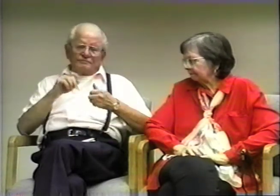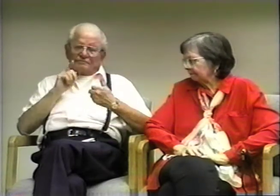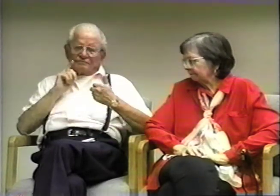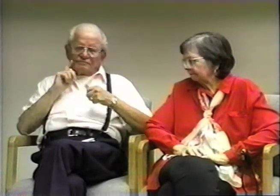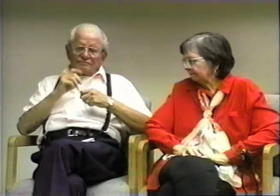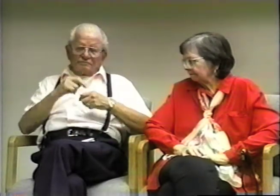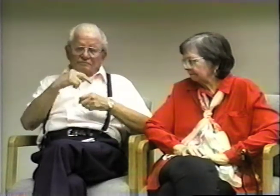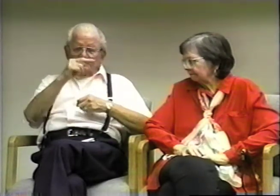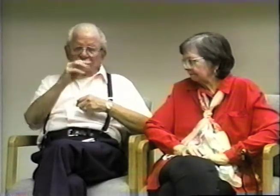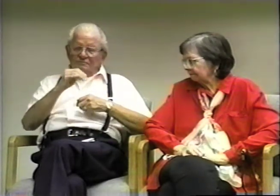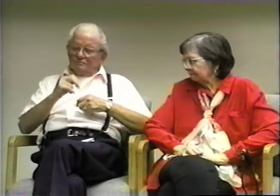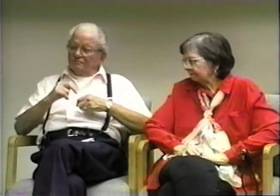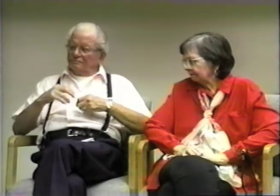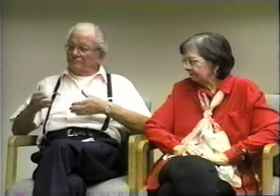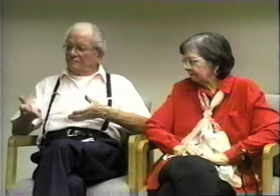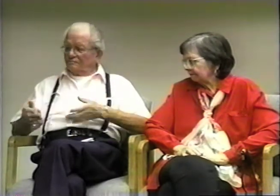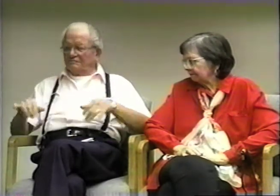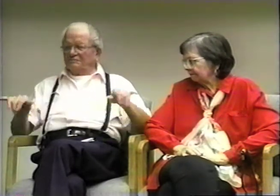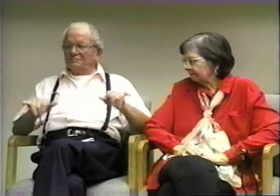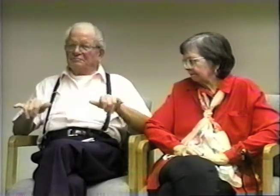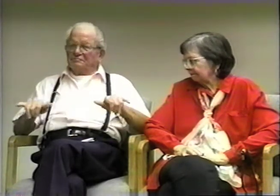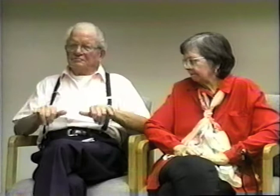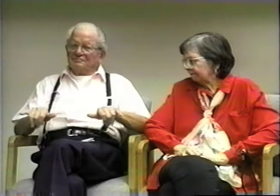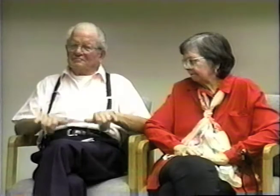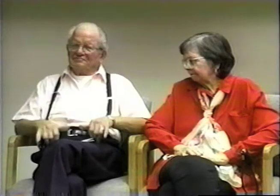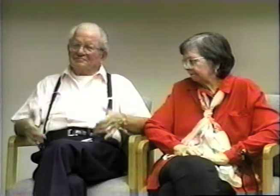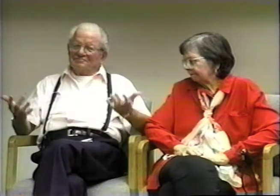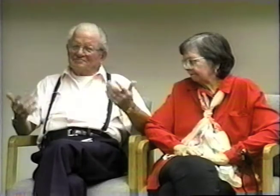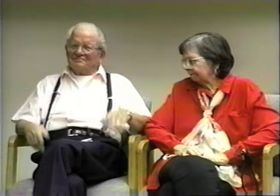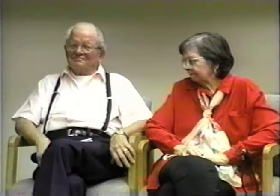So, I think the two regions are really in the same boat.